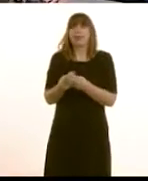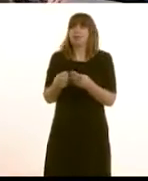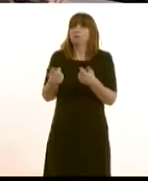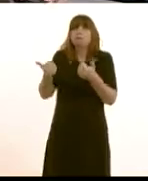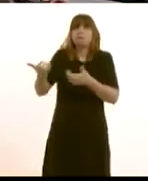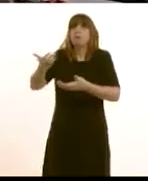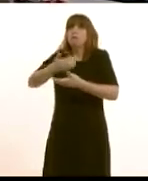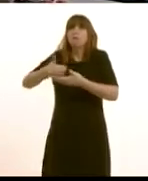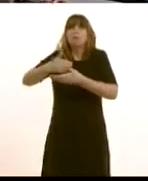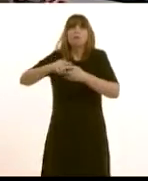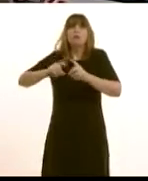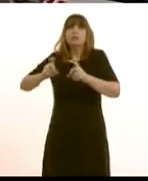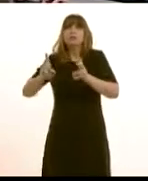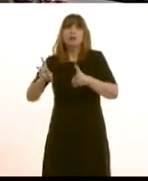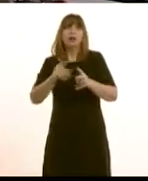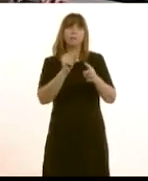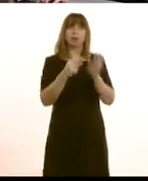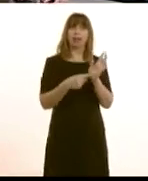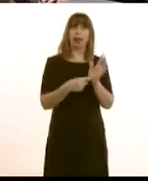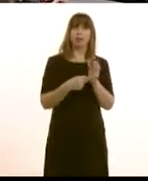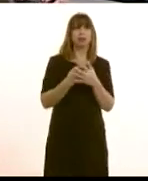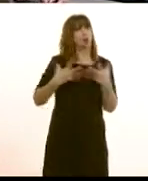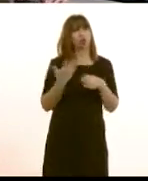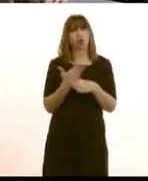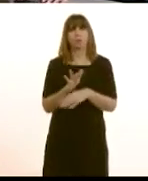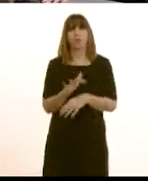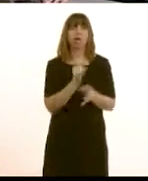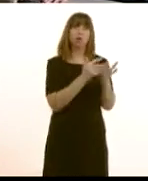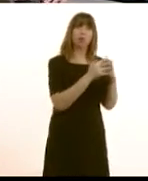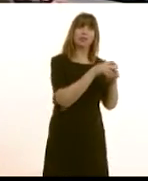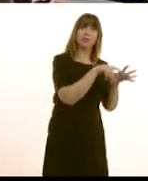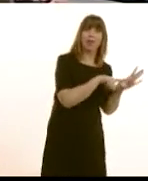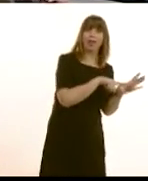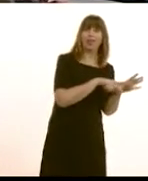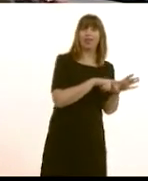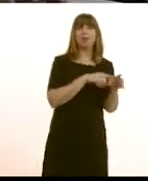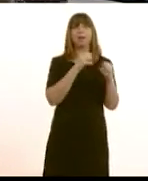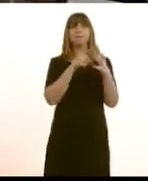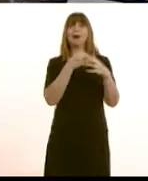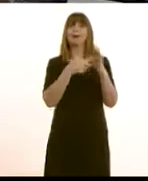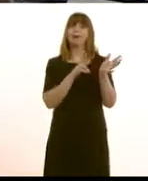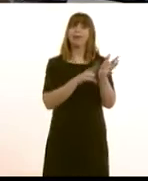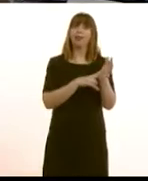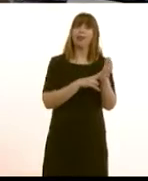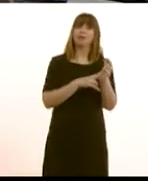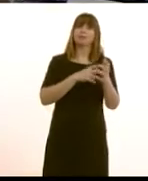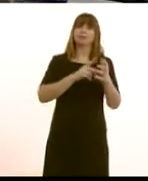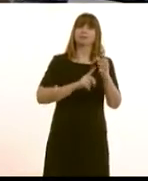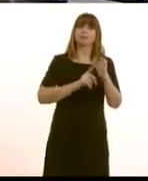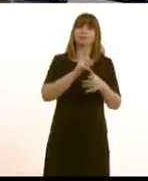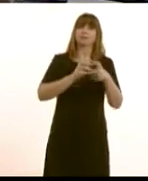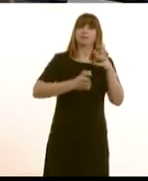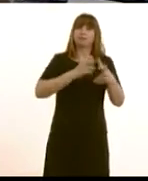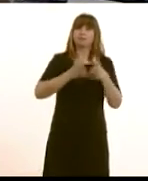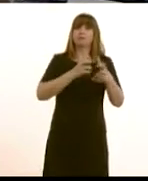bay, we do have Port Talbot as a major employer, we do have the power station at Baglan, we do have the universityís bay campus and of course we have creative industries in the